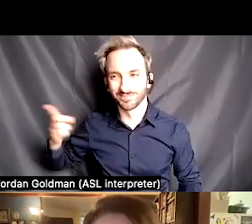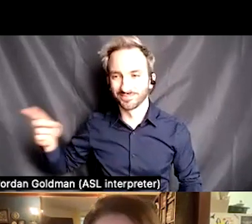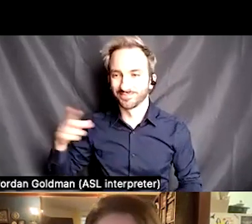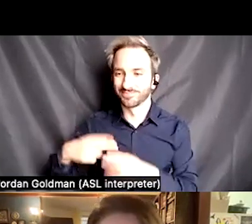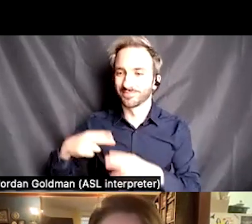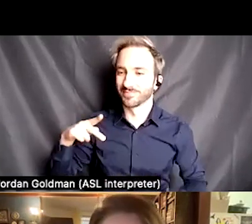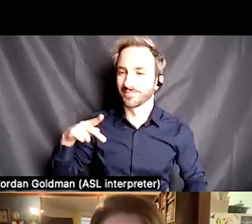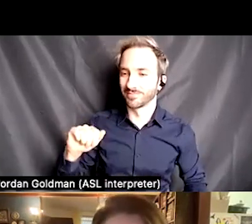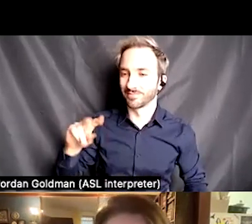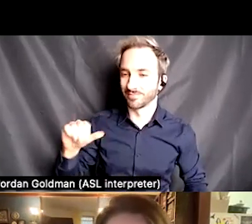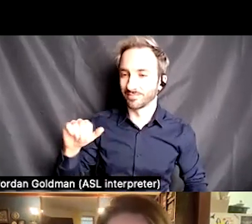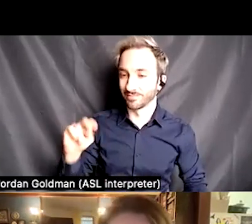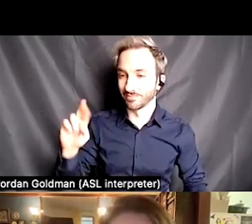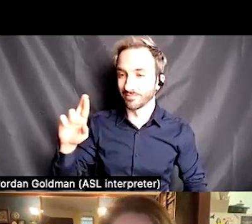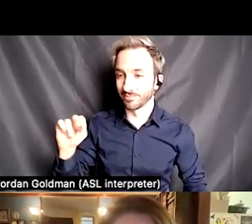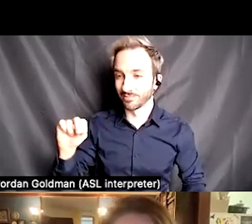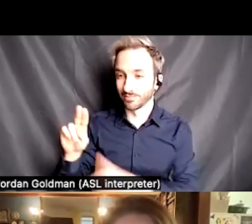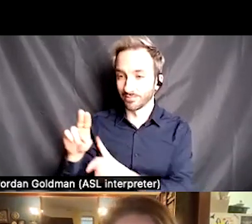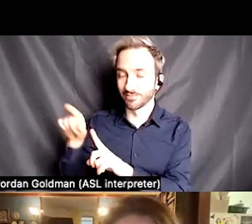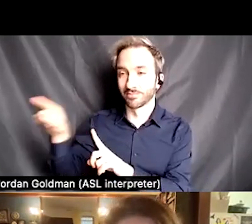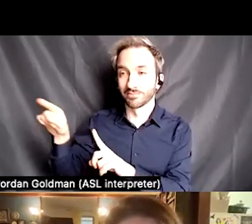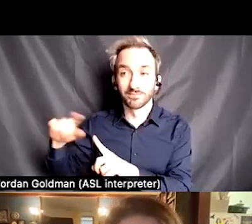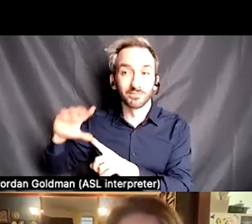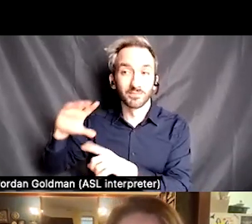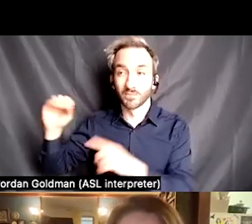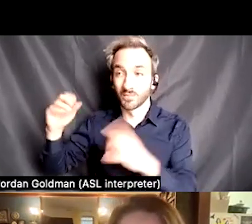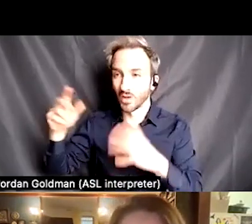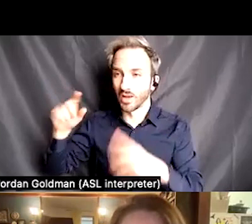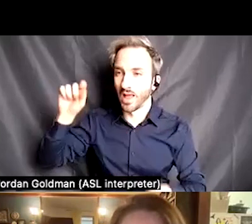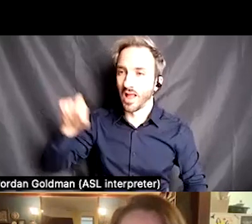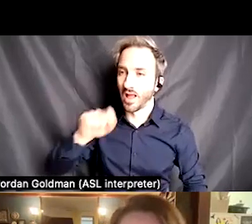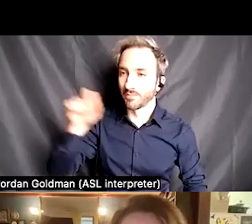manager at Ampersand Inc. She has been championing gift lines and looking after